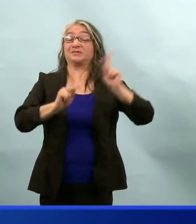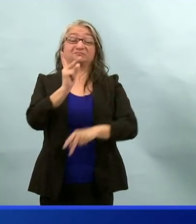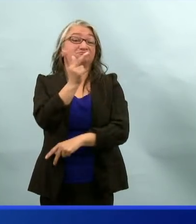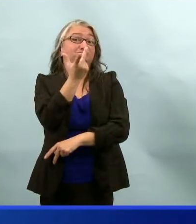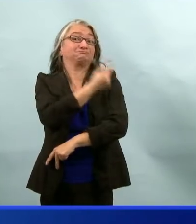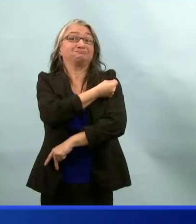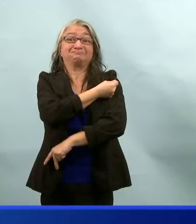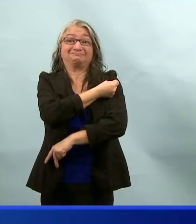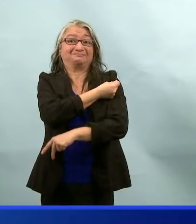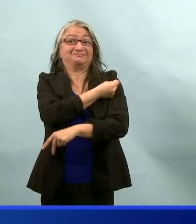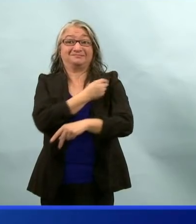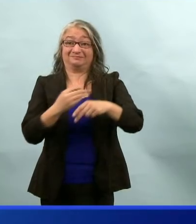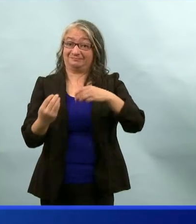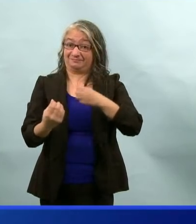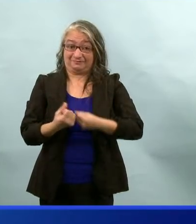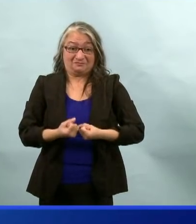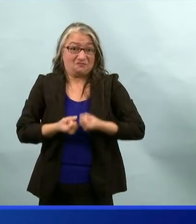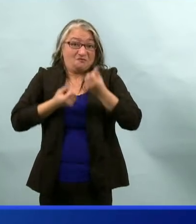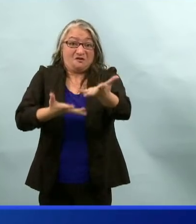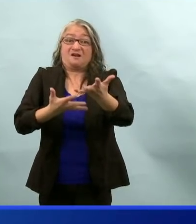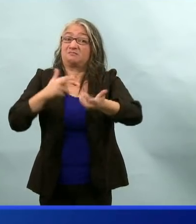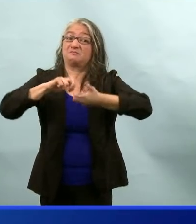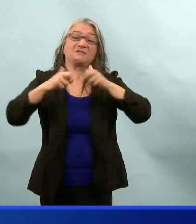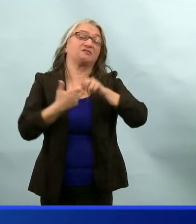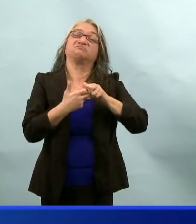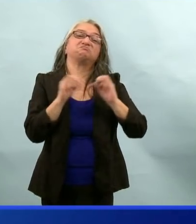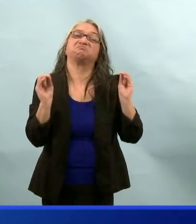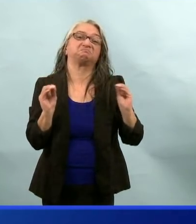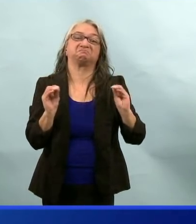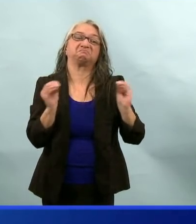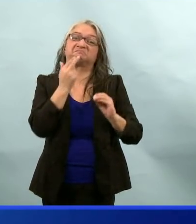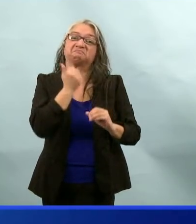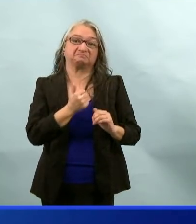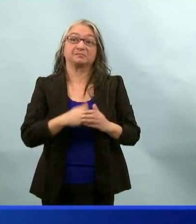unnecessary dose is is a risk that we don't want people to face so it is important that people